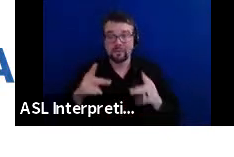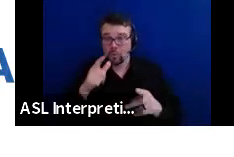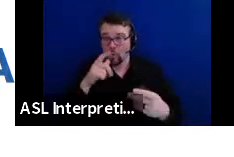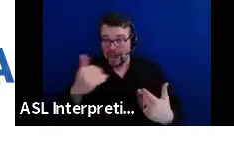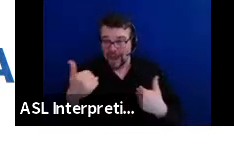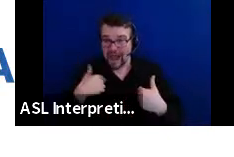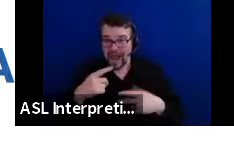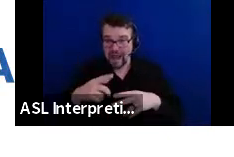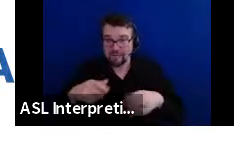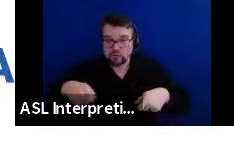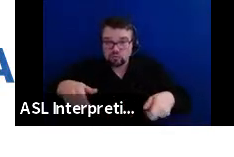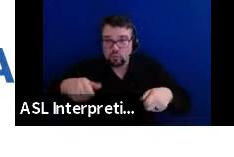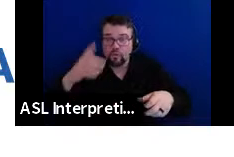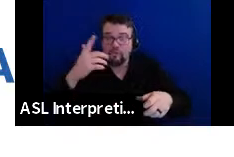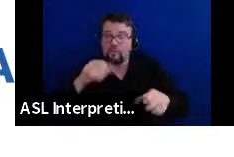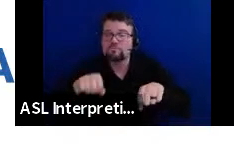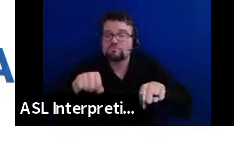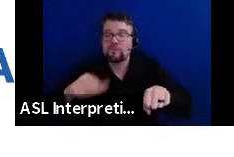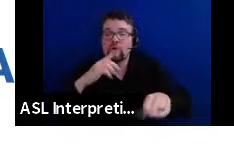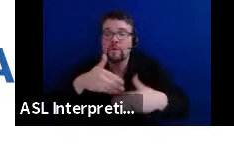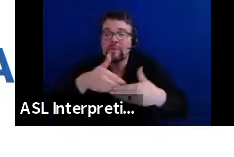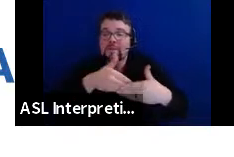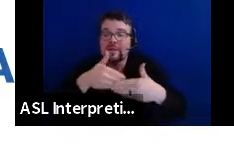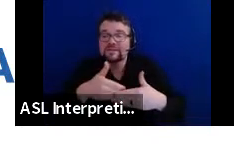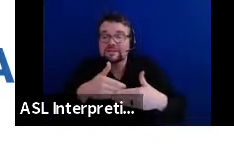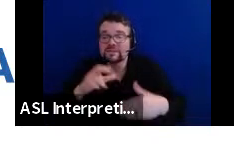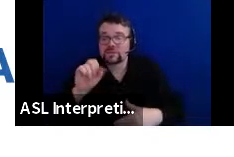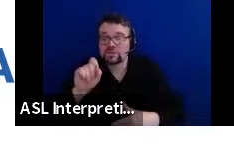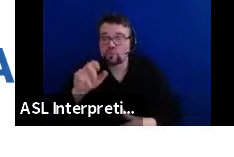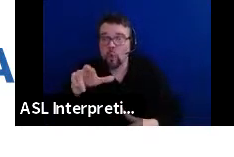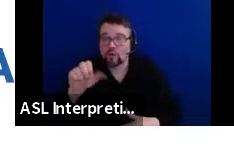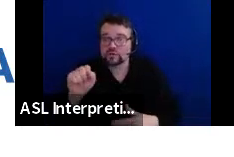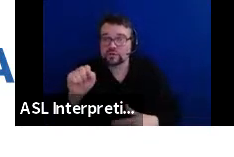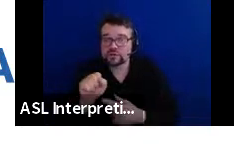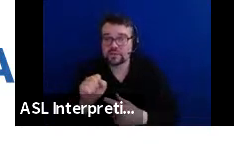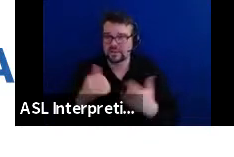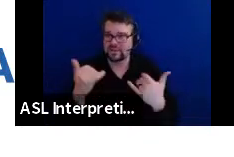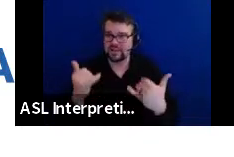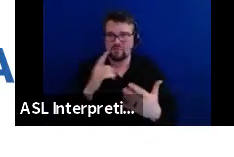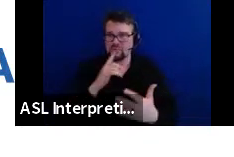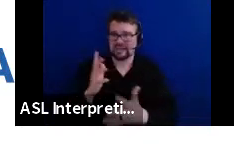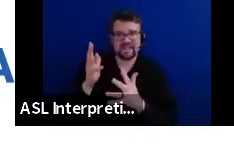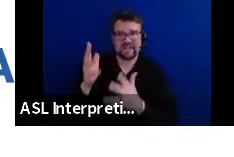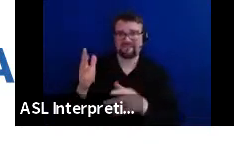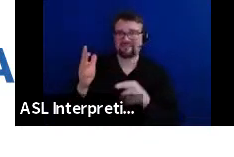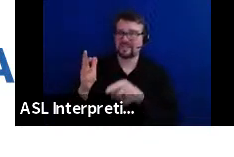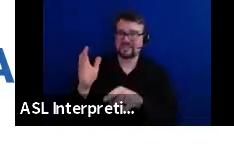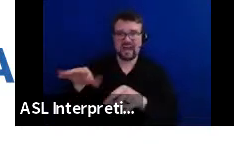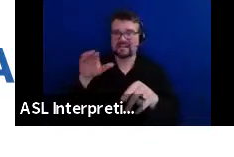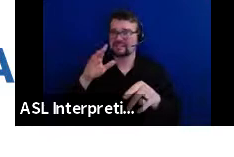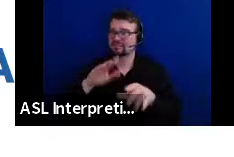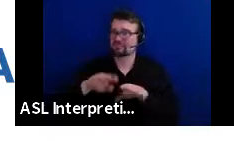NOW YEARS LATER, THEY BASICALLY HAVE LEFT A LEGACY OF ACCESSIBILITY AT THAT PRESCHOOL.